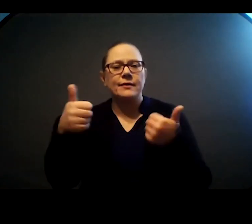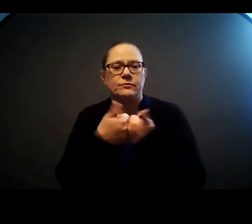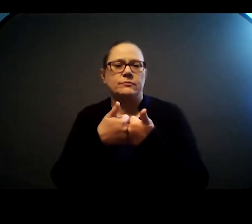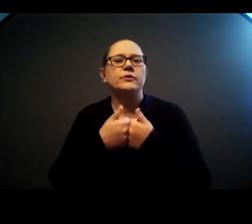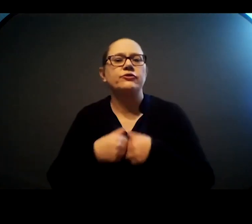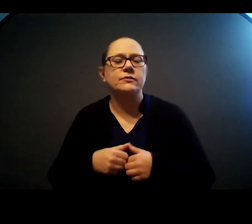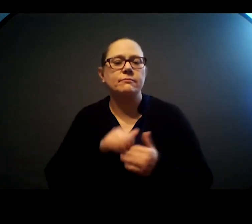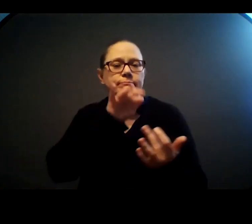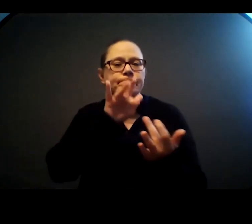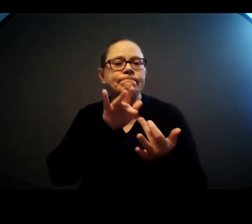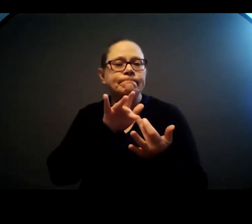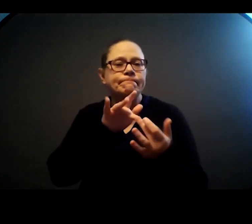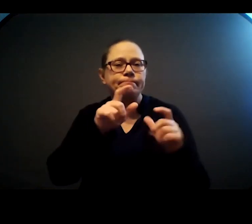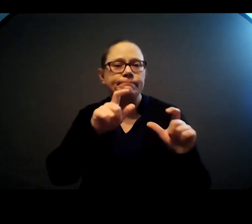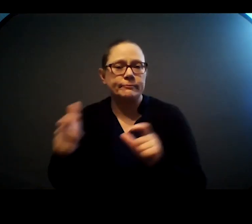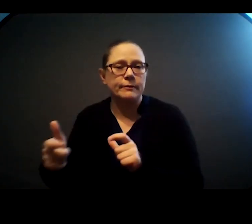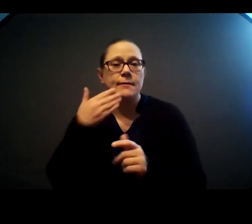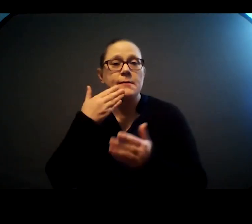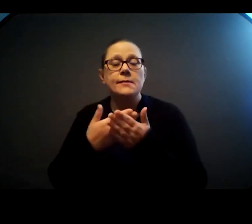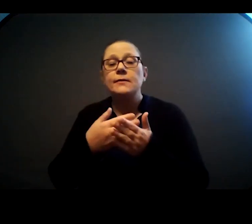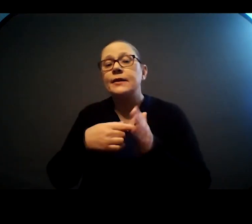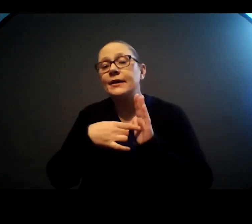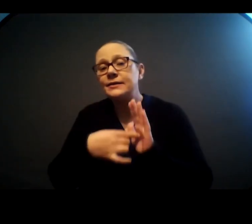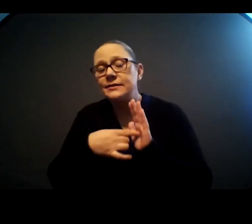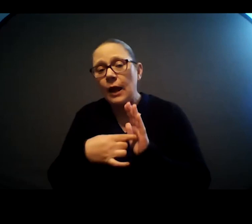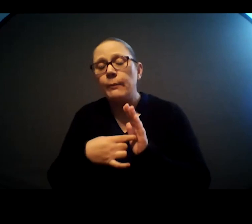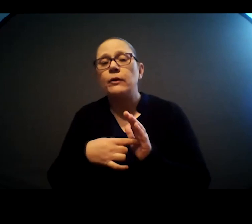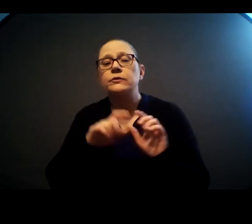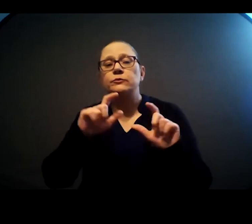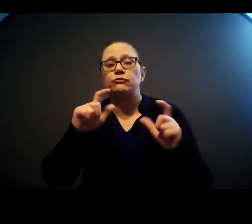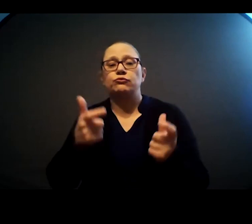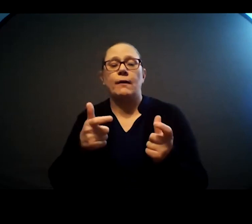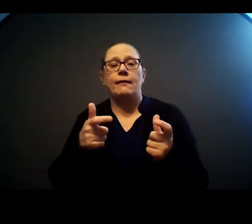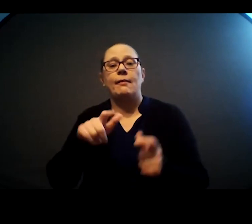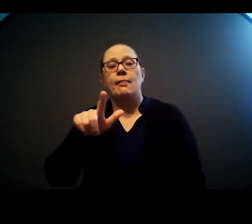Yeah and there's some really good examples of tribally driven long-term care services long-term